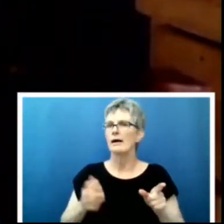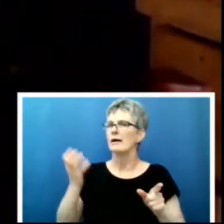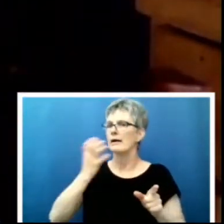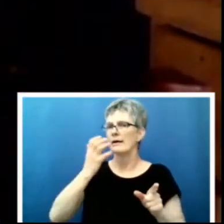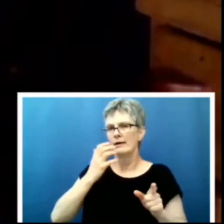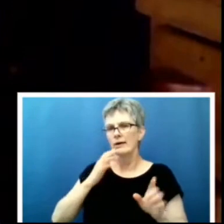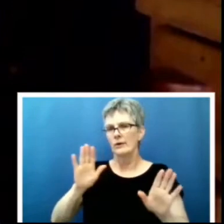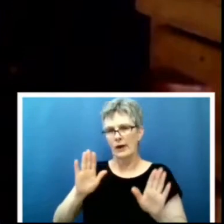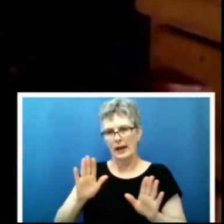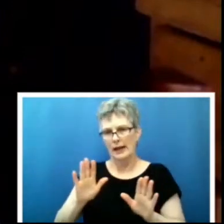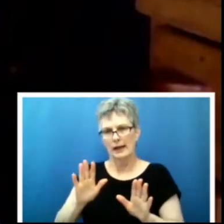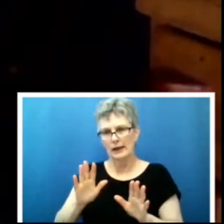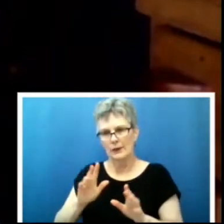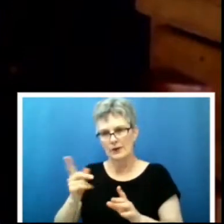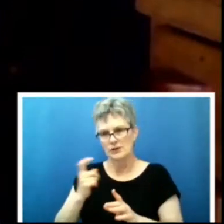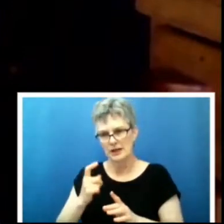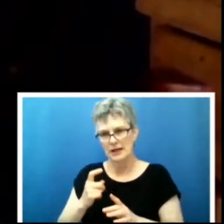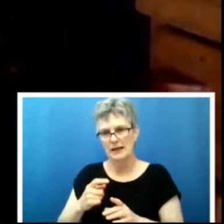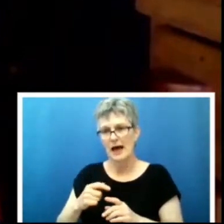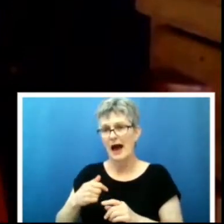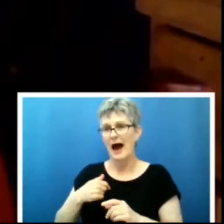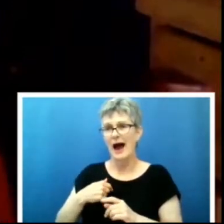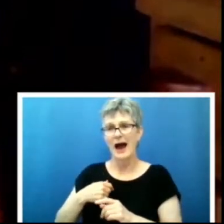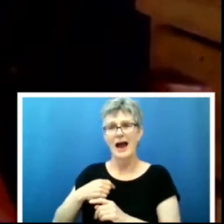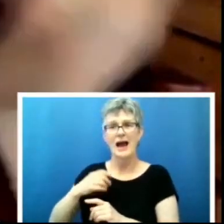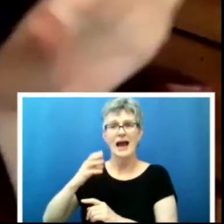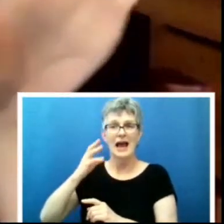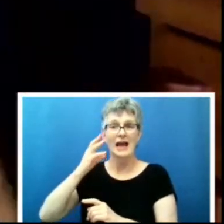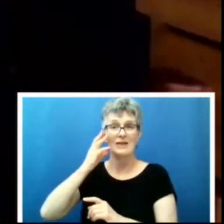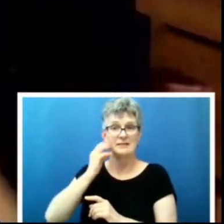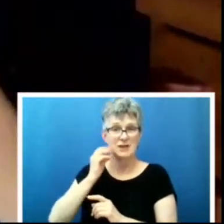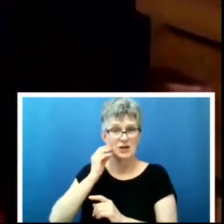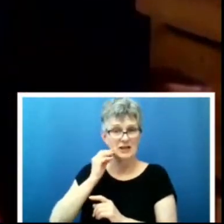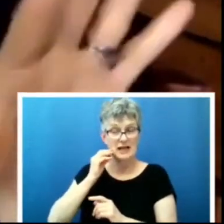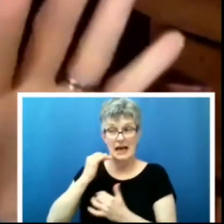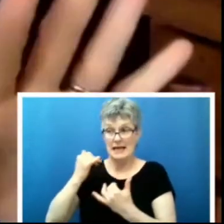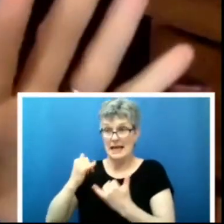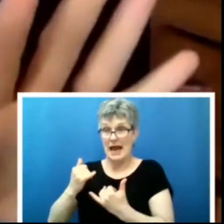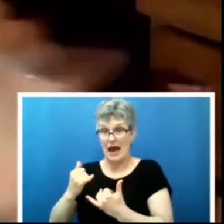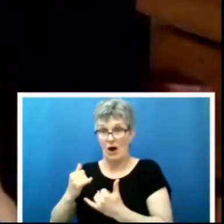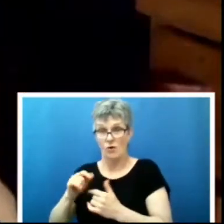than ever before. Because before it was me and them and there was like this divisiveness.